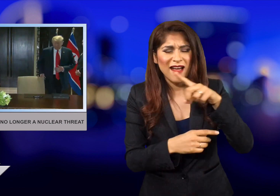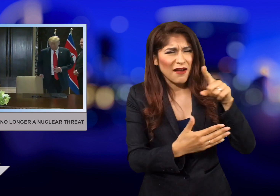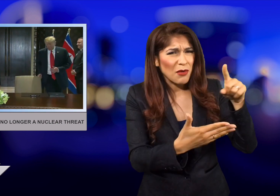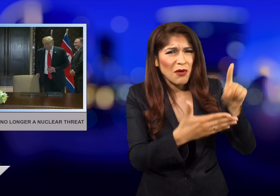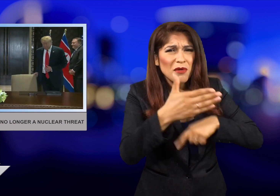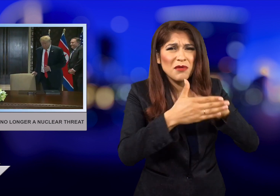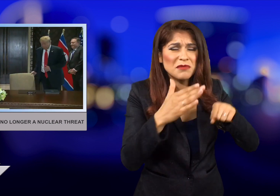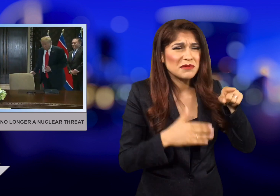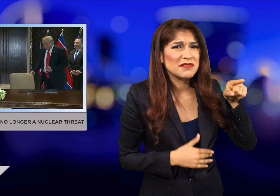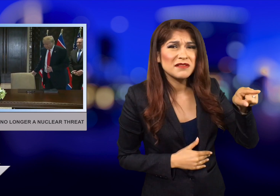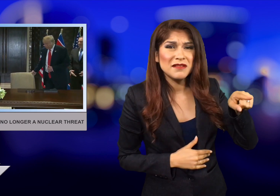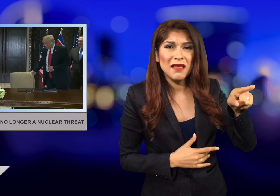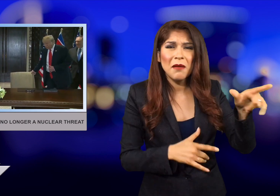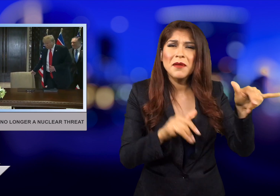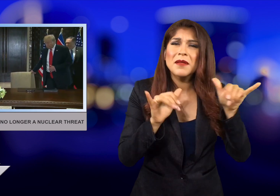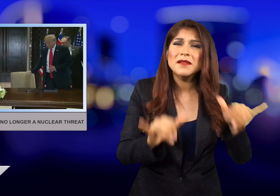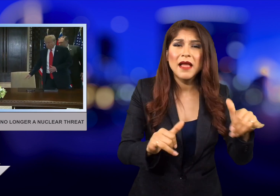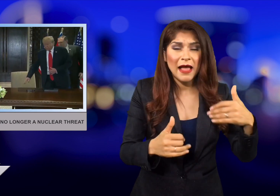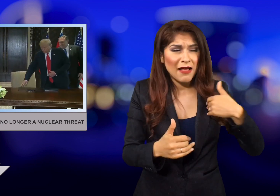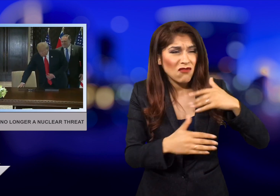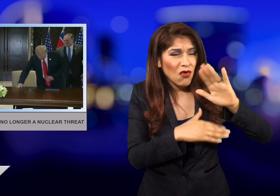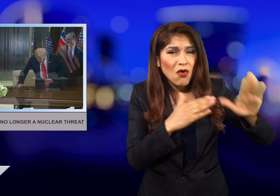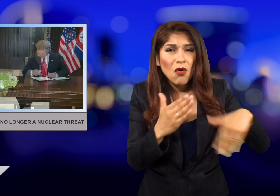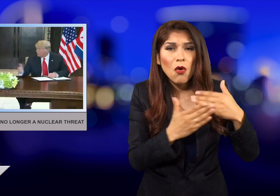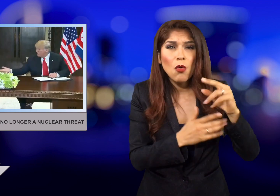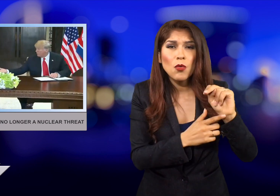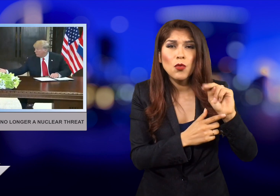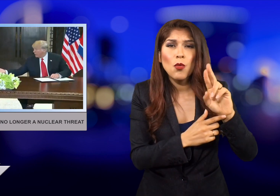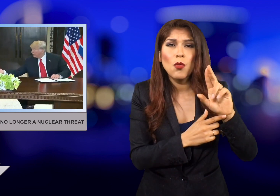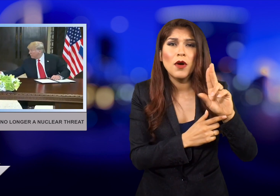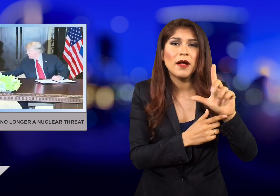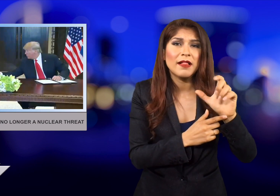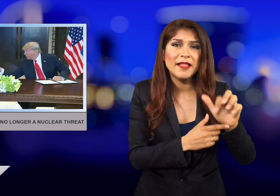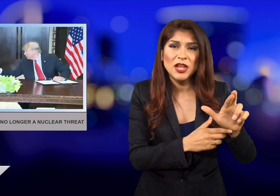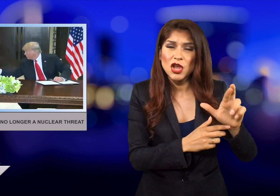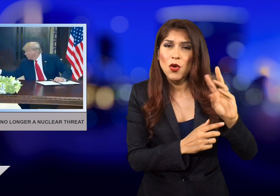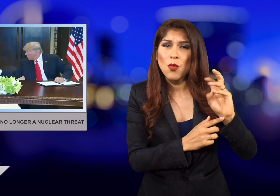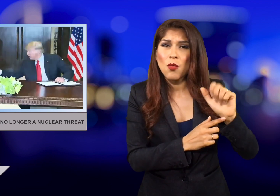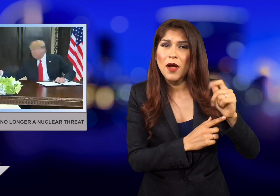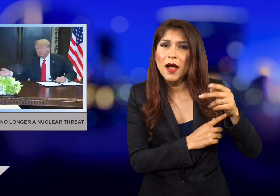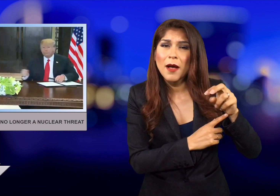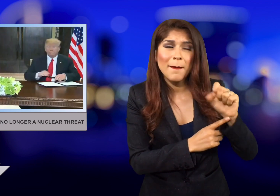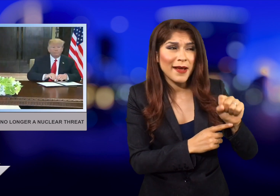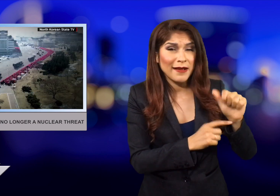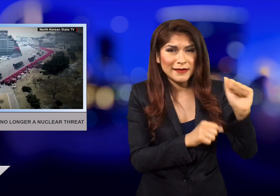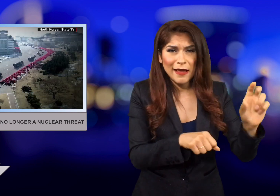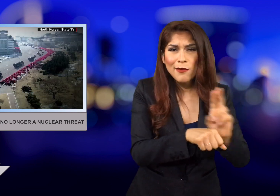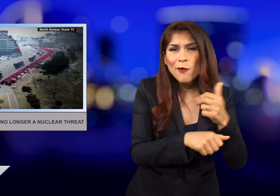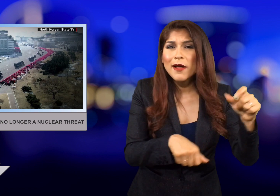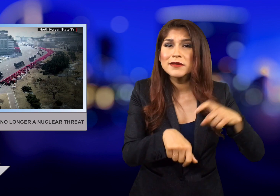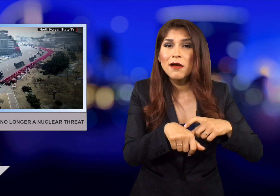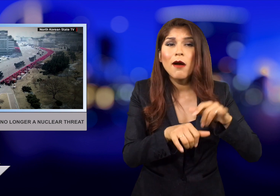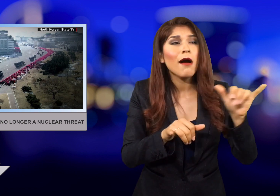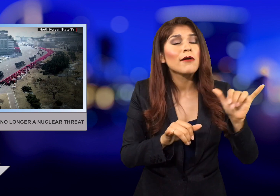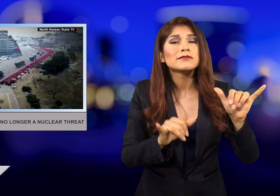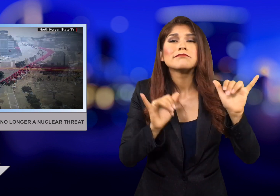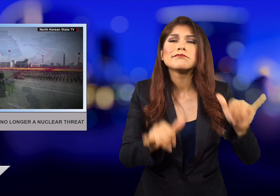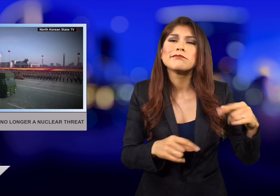Critics say North Korea still has all of its nuclear weapons and the ability to use them